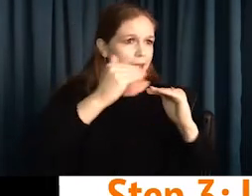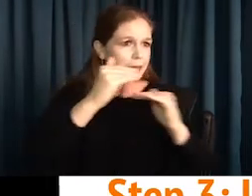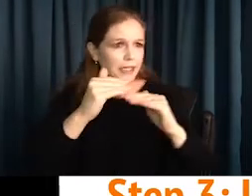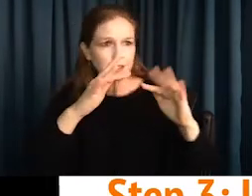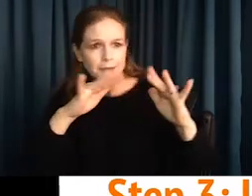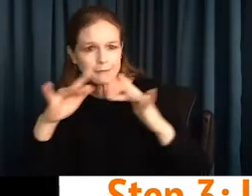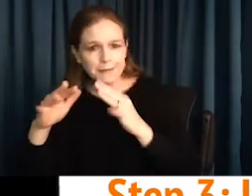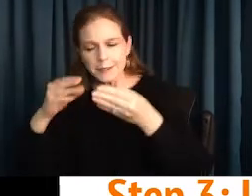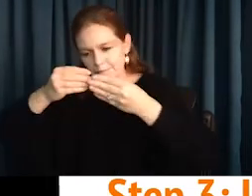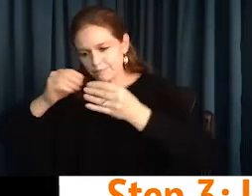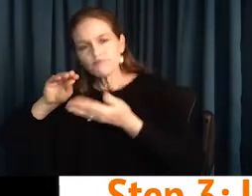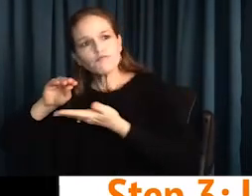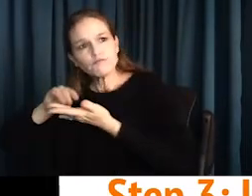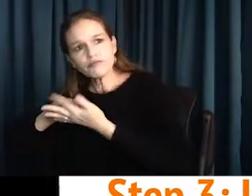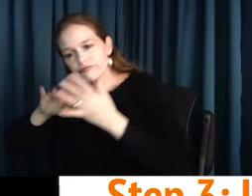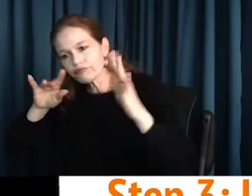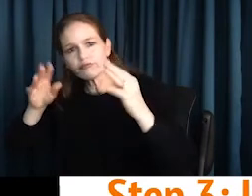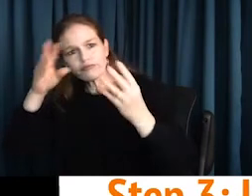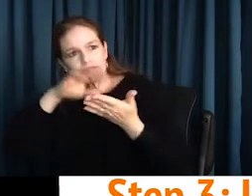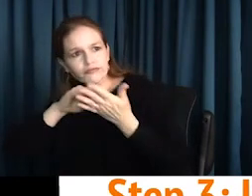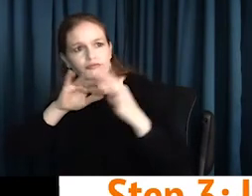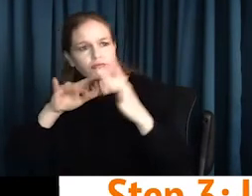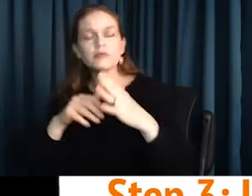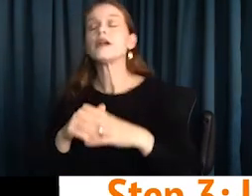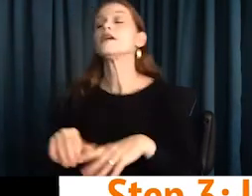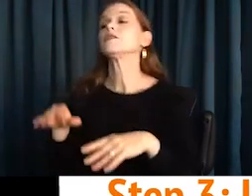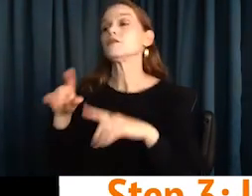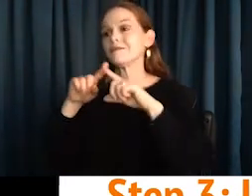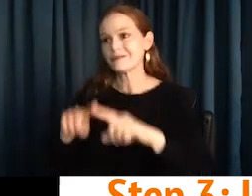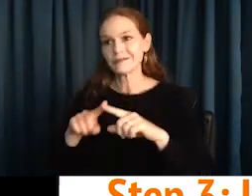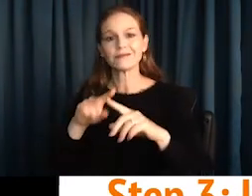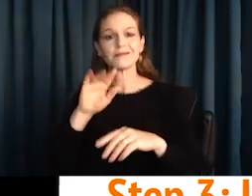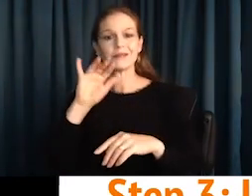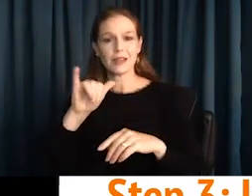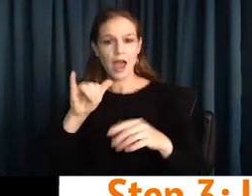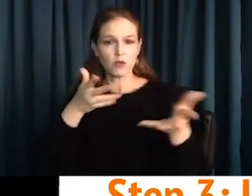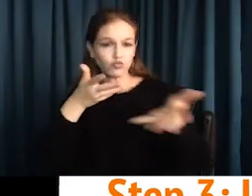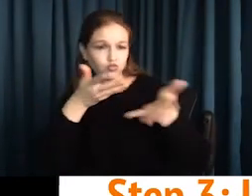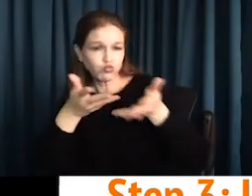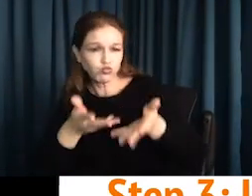Based on the interactive process, the DRC counselor will then approve accommodations as needed.